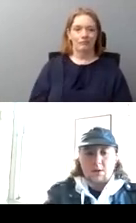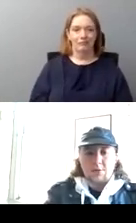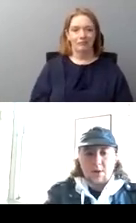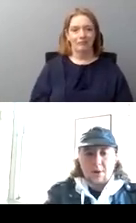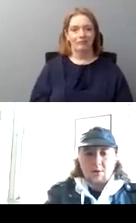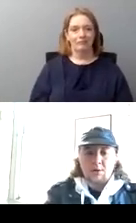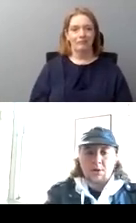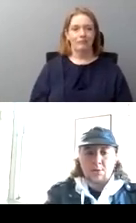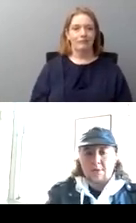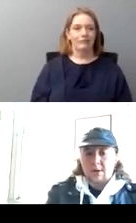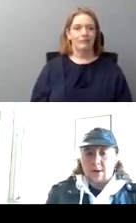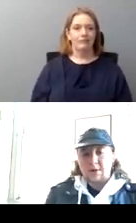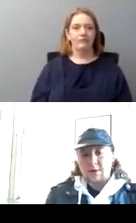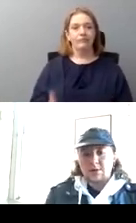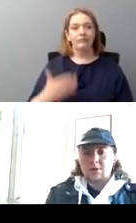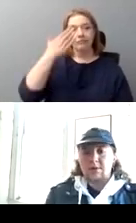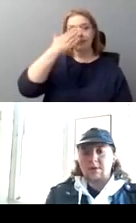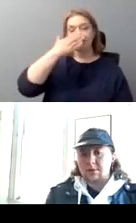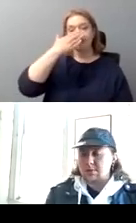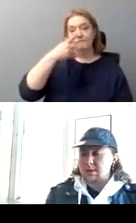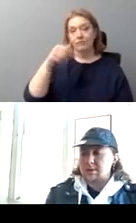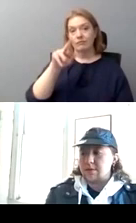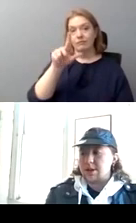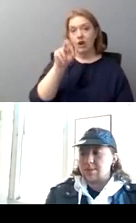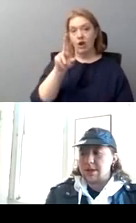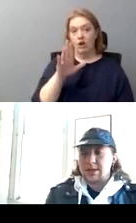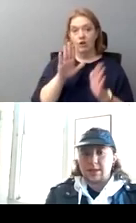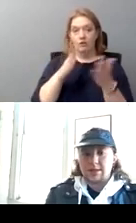The front parlor room of the upstairs hosts these interesting South China paintings.